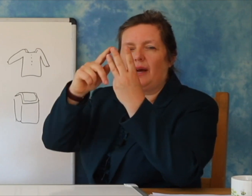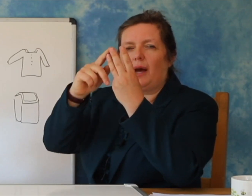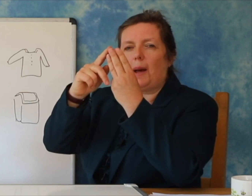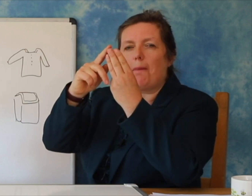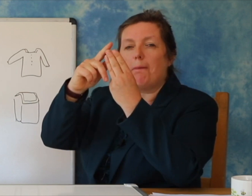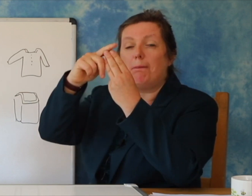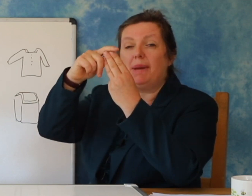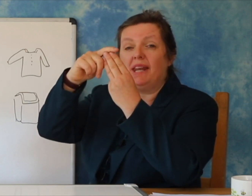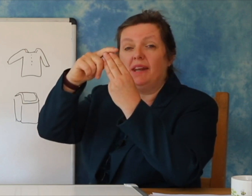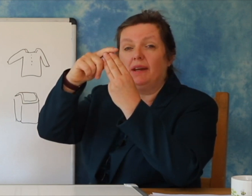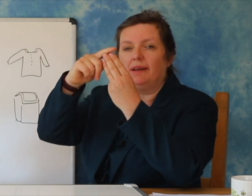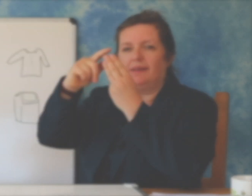Picior